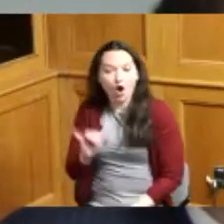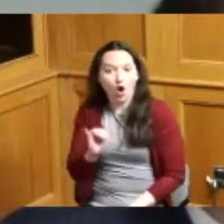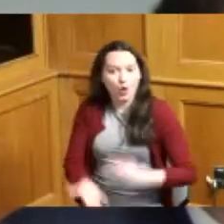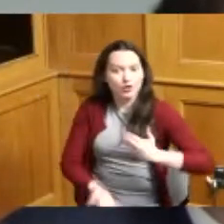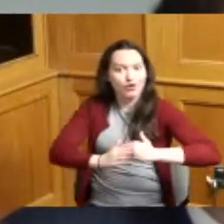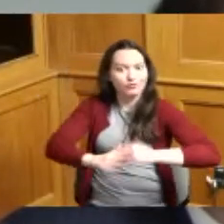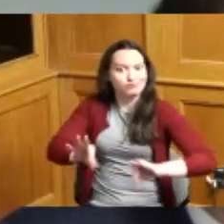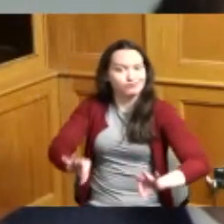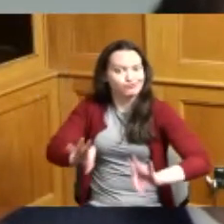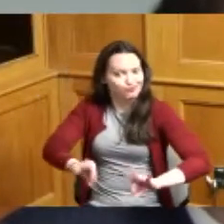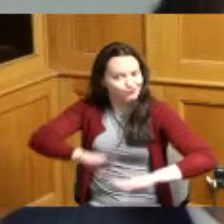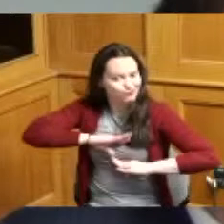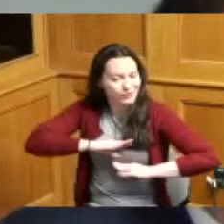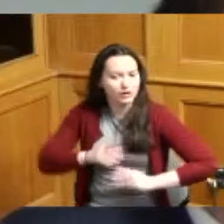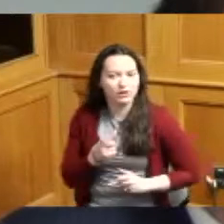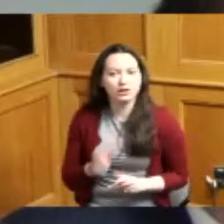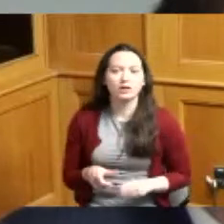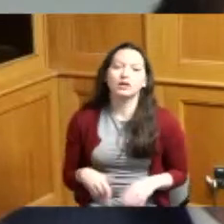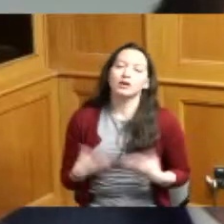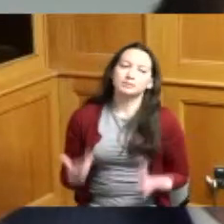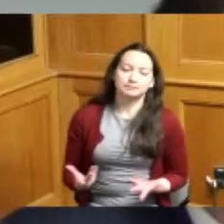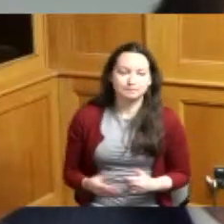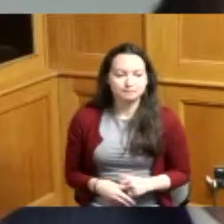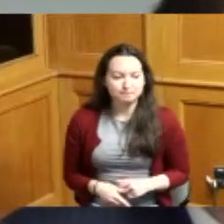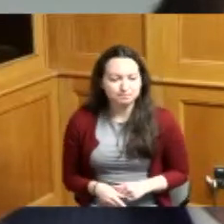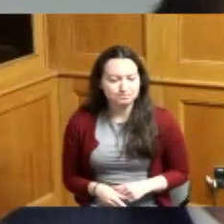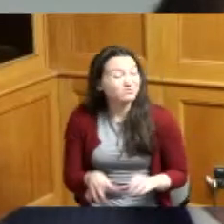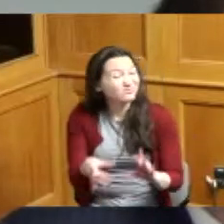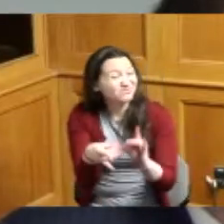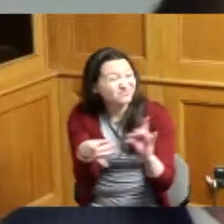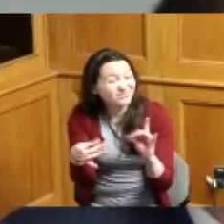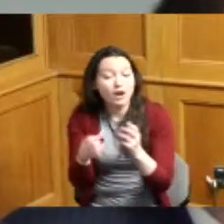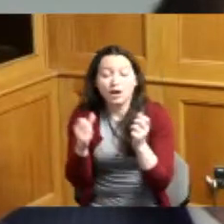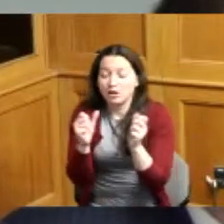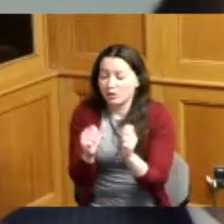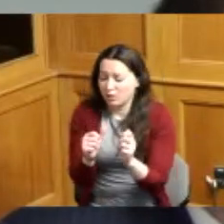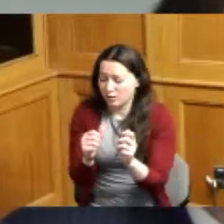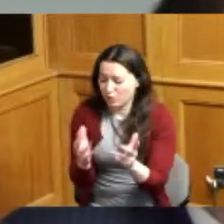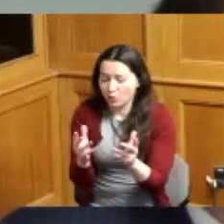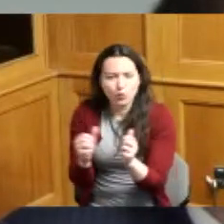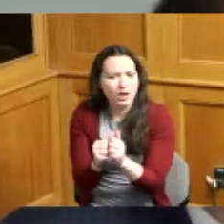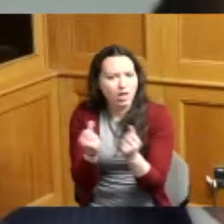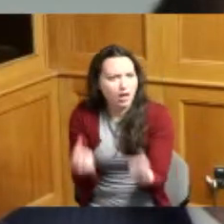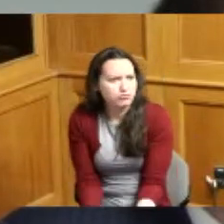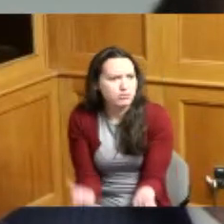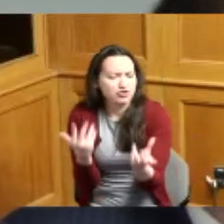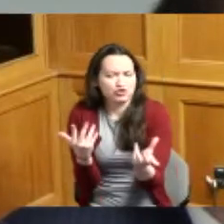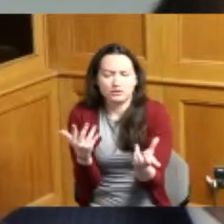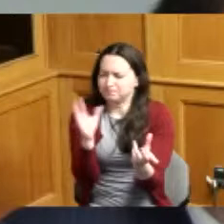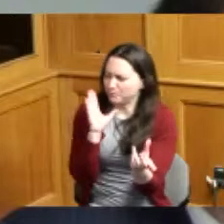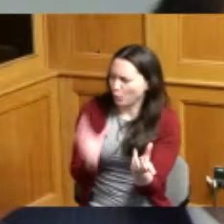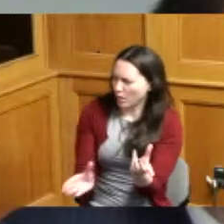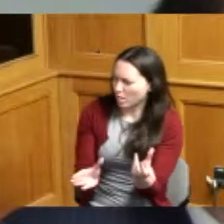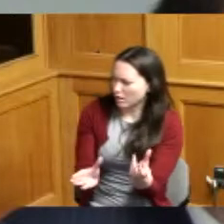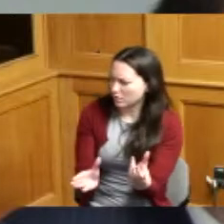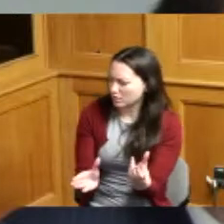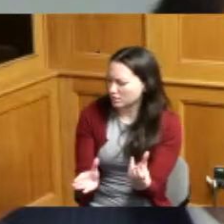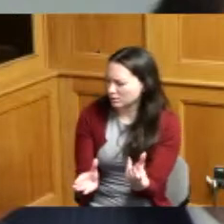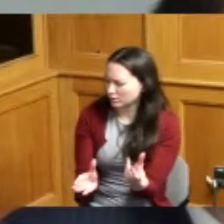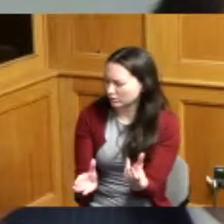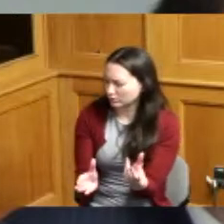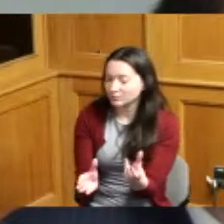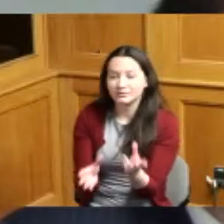what I've also said uh is that um to the degree uh that there are uh addition that there are